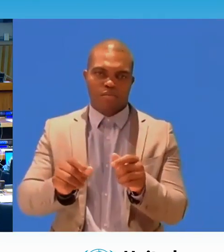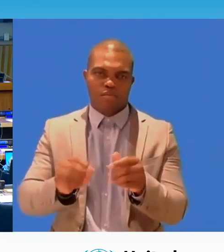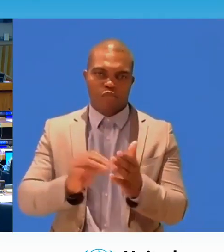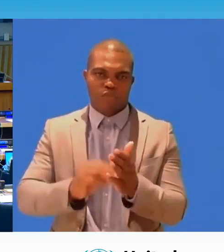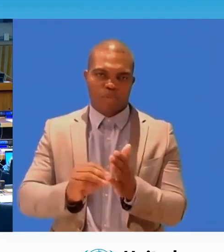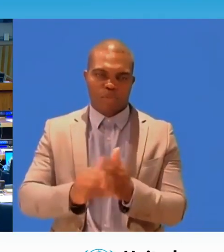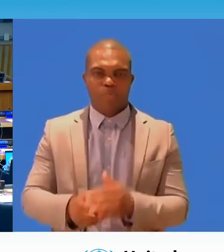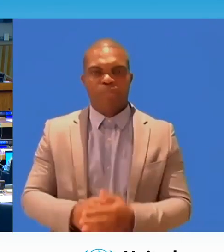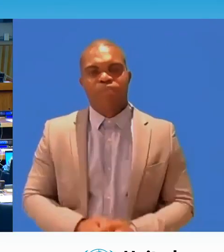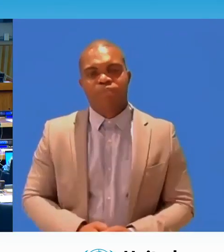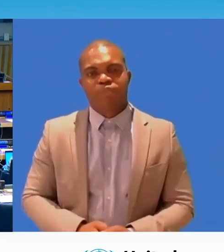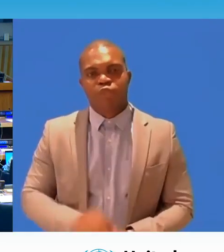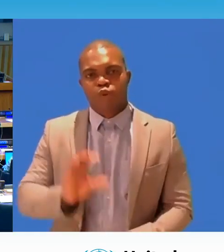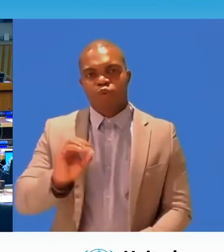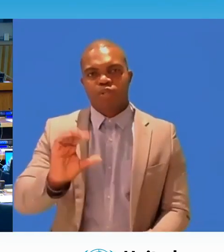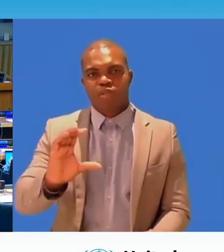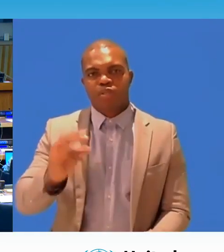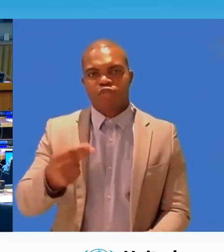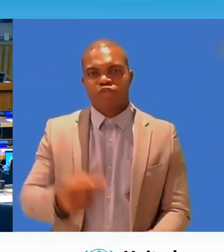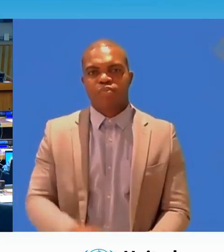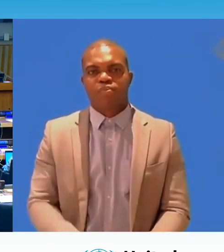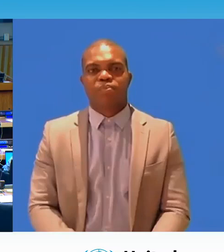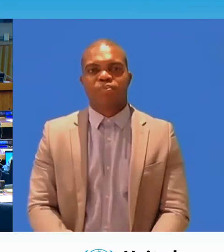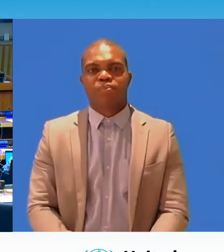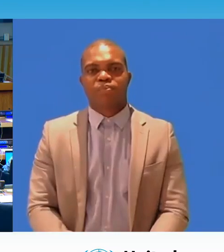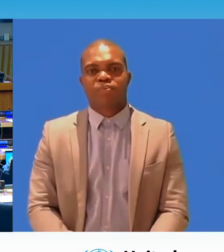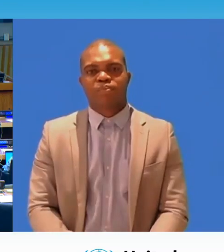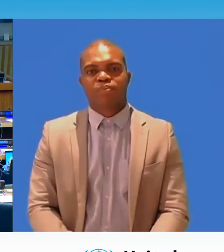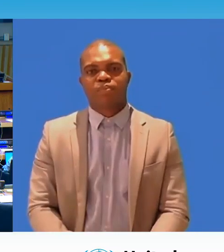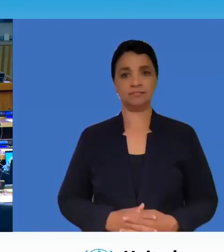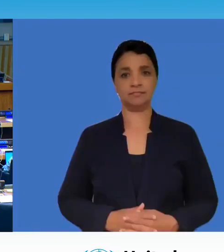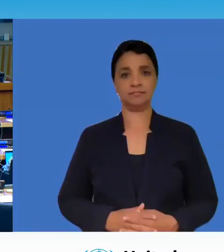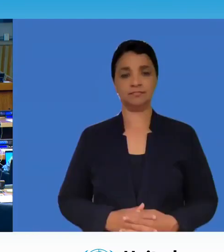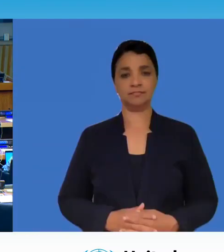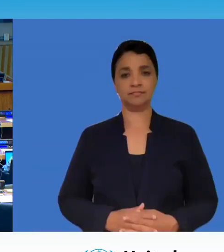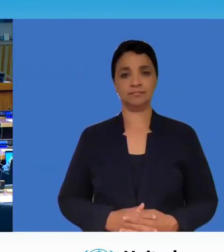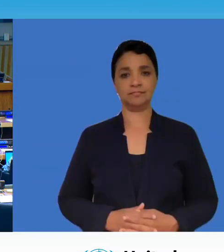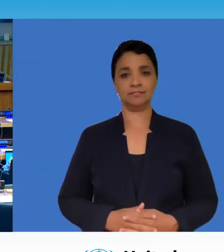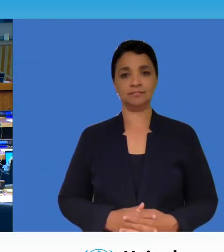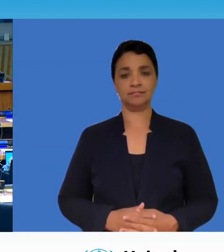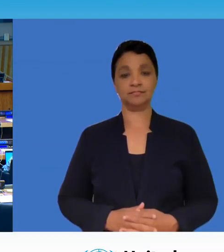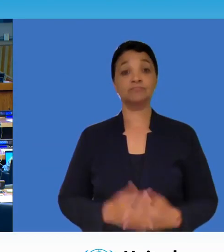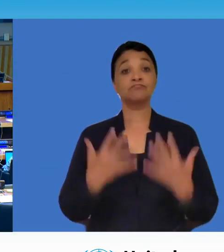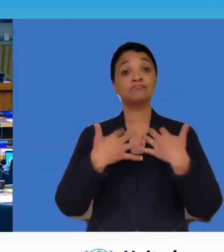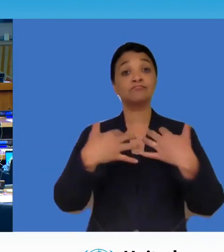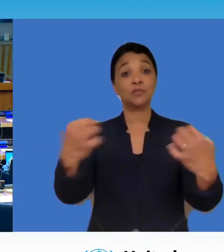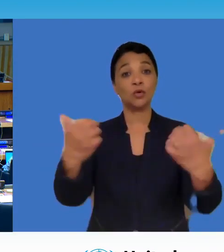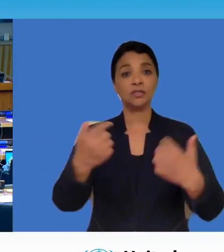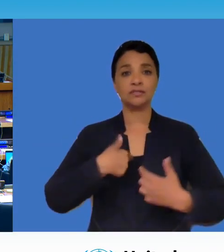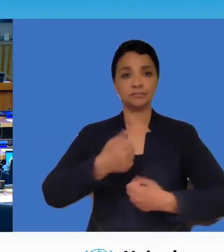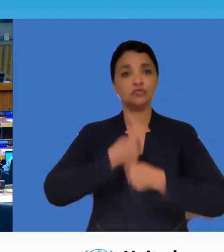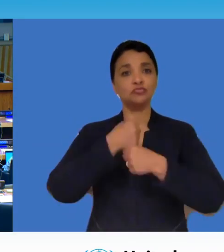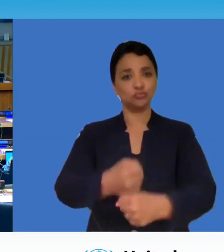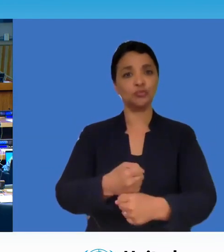the floor excellencies um colleagues ladies and gentlemen it's an honor to be here on behalf of